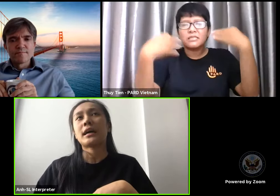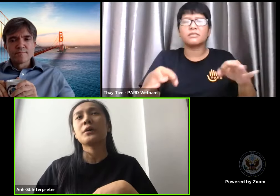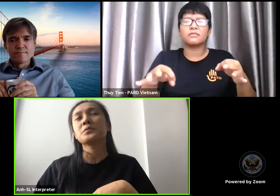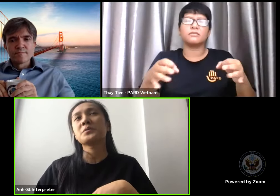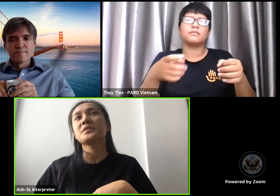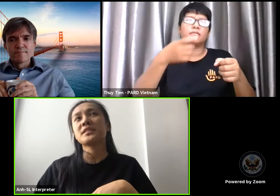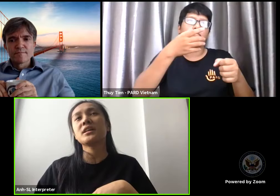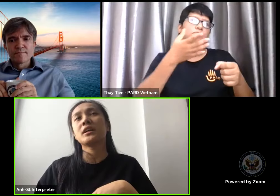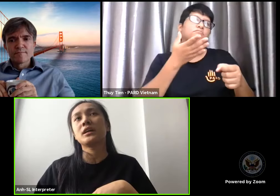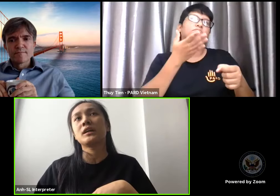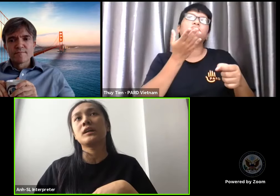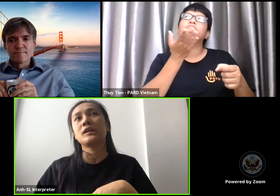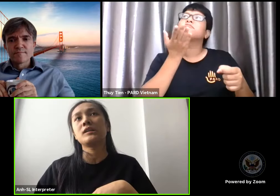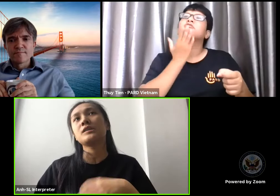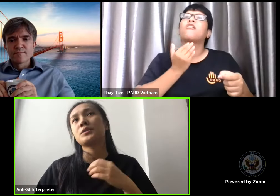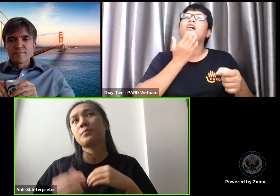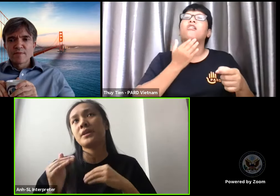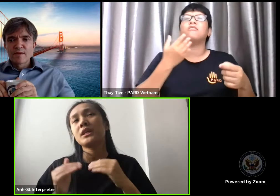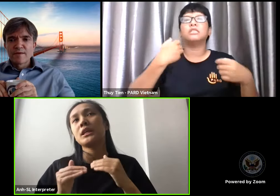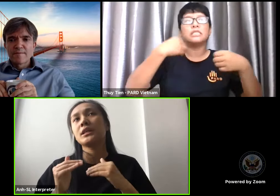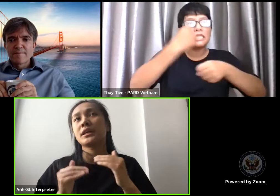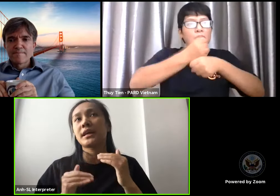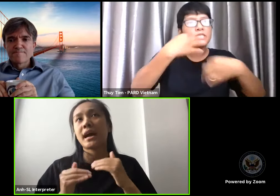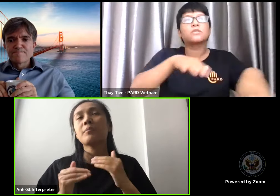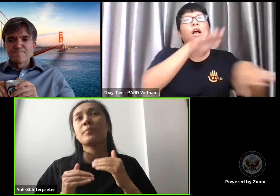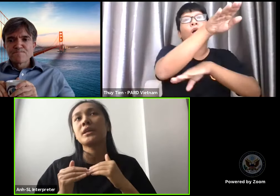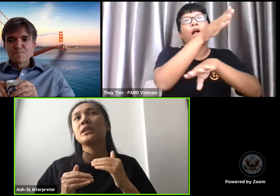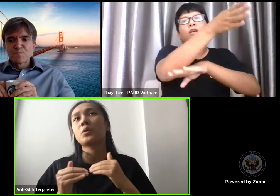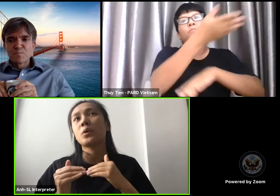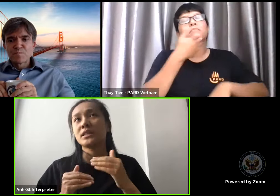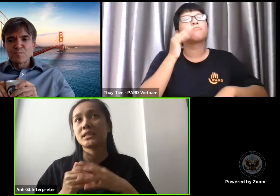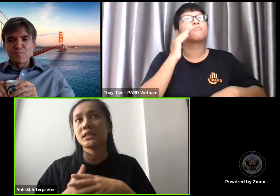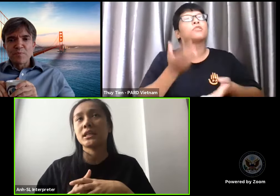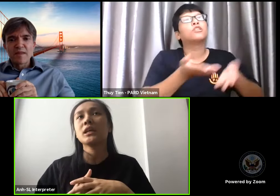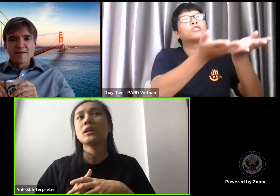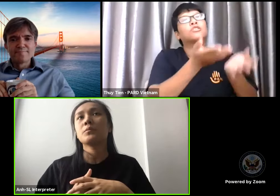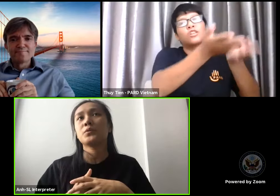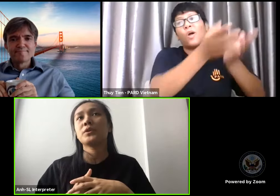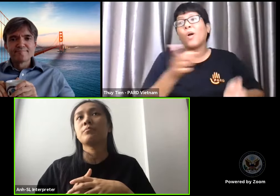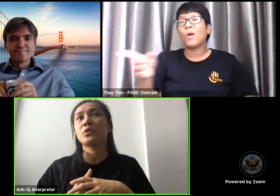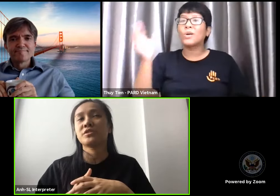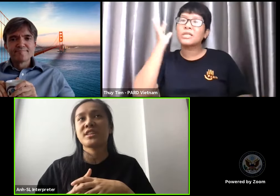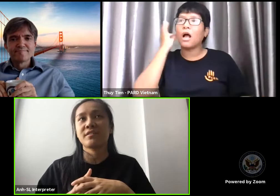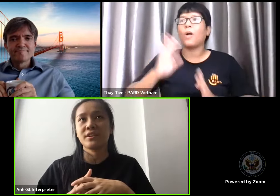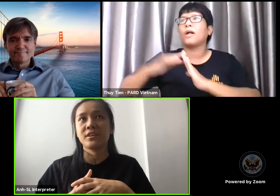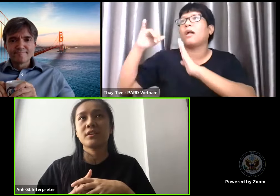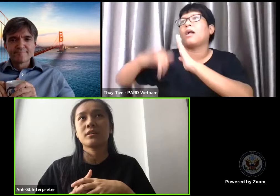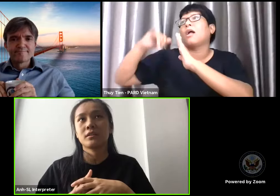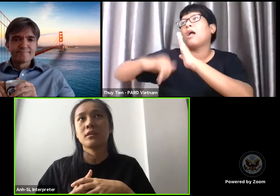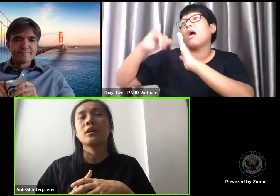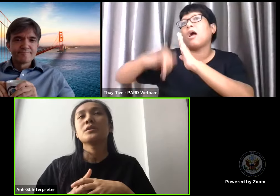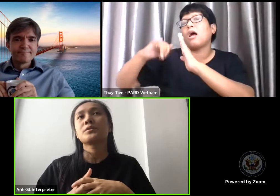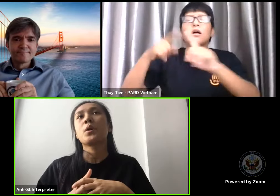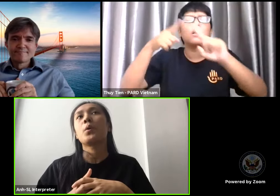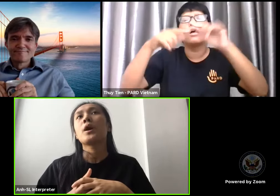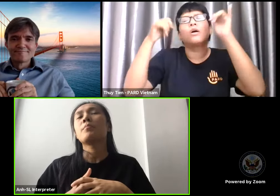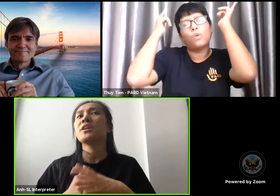I also say a little bit in the gap of inequality between both gender. So many